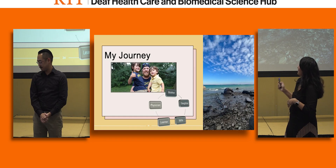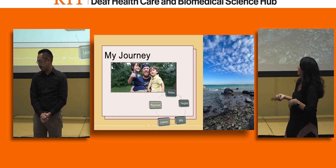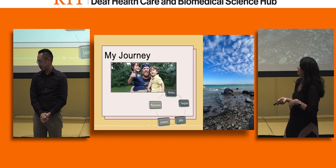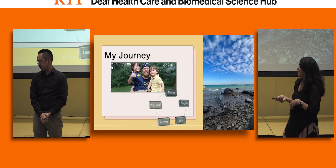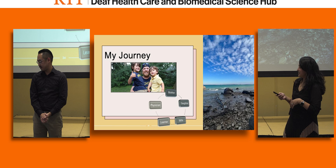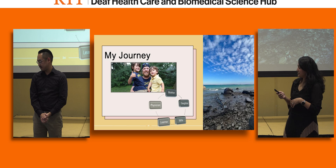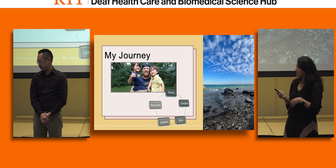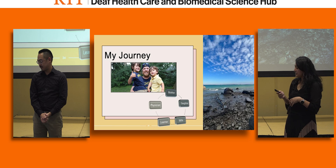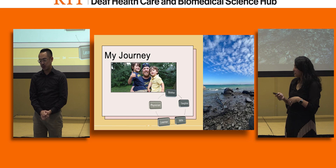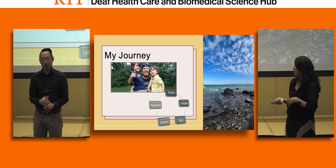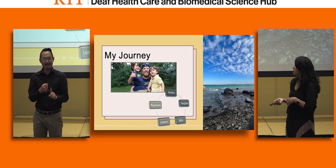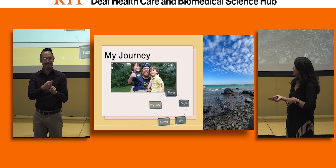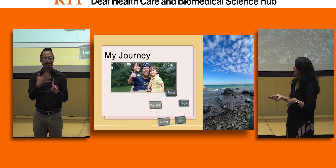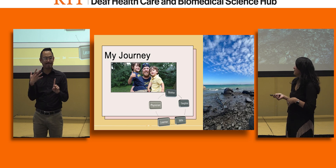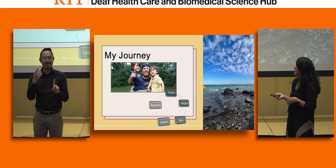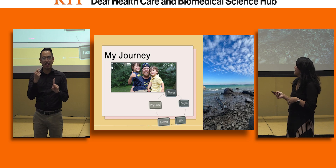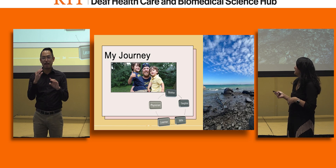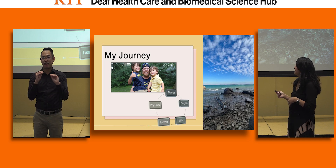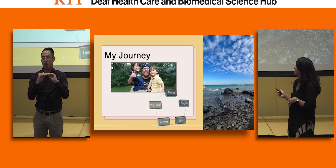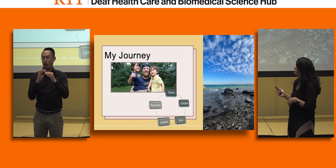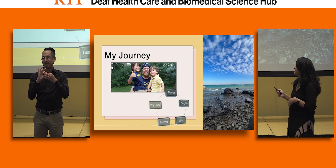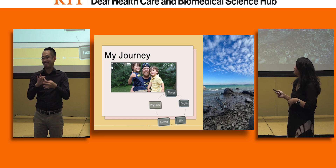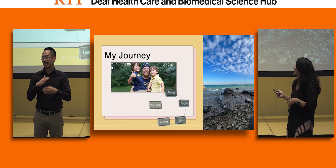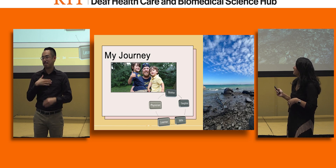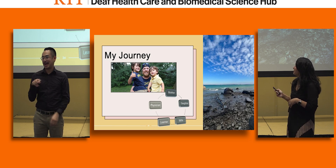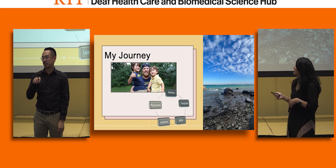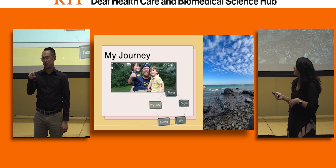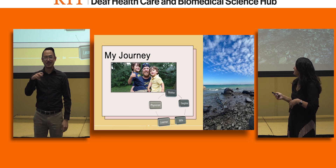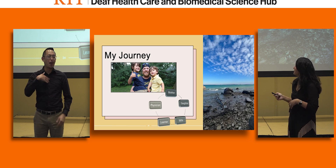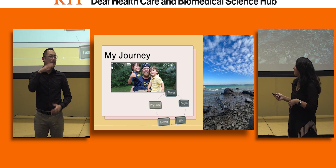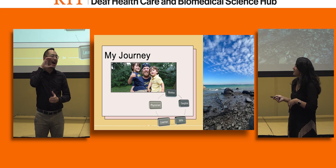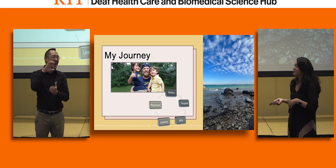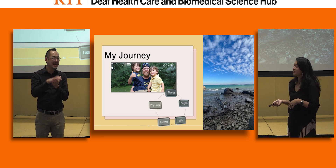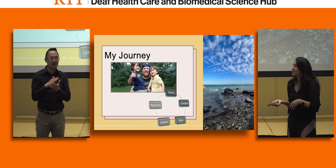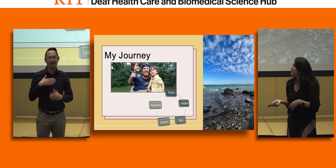All right, so a little bit more about my journey. This is my husband and my two kids.